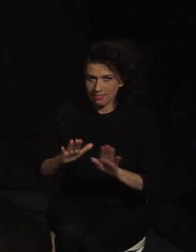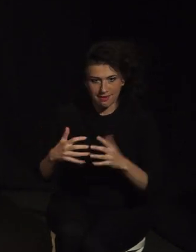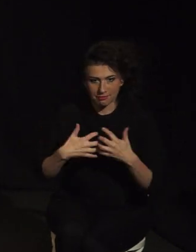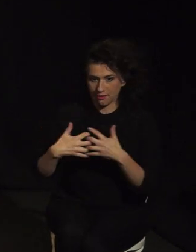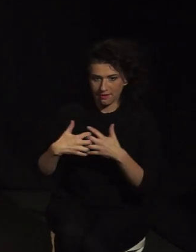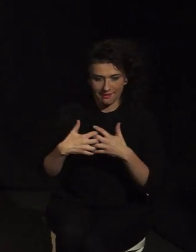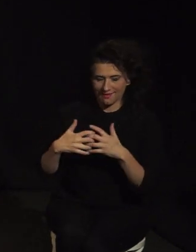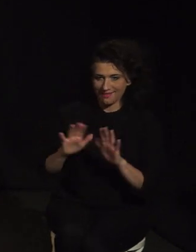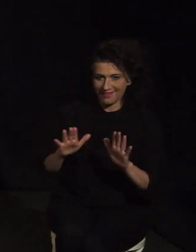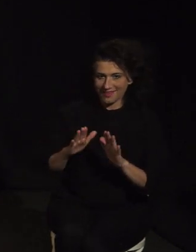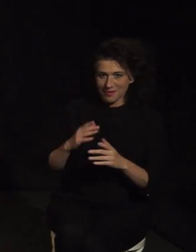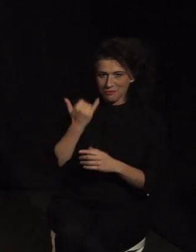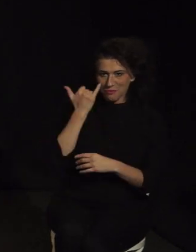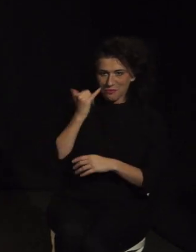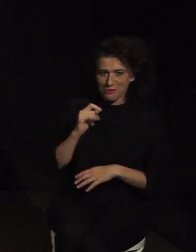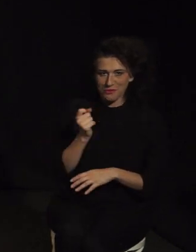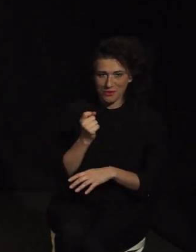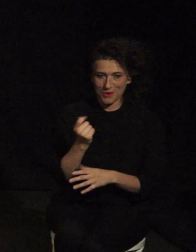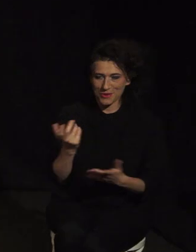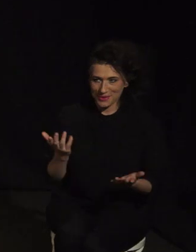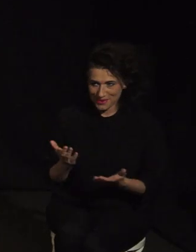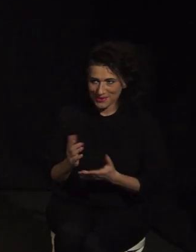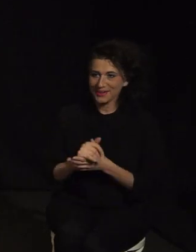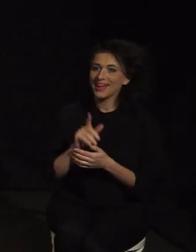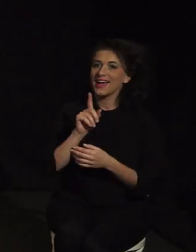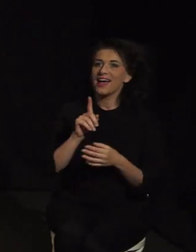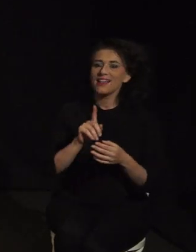What you need to do for sure is...